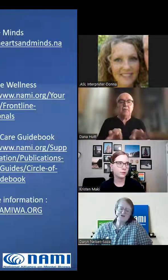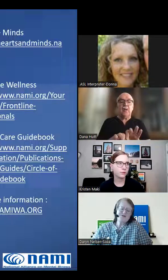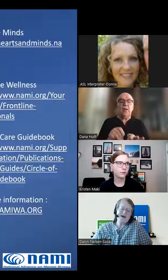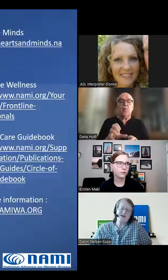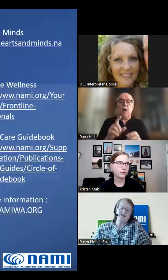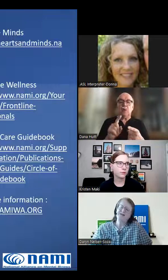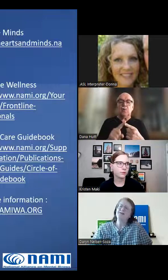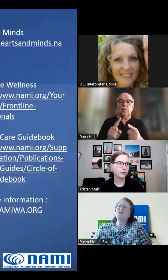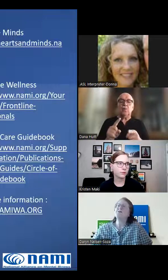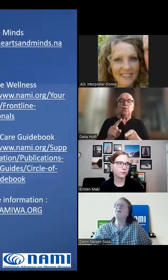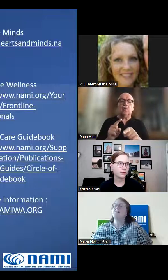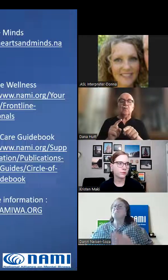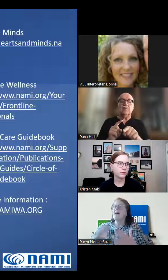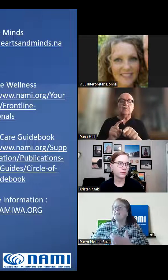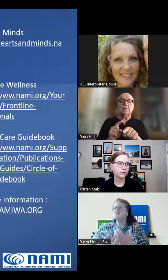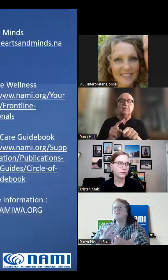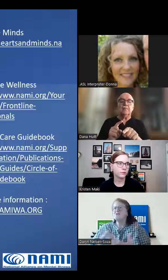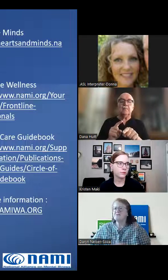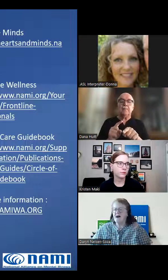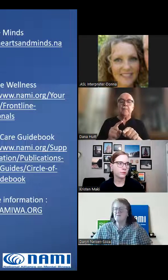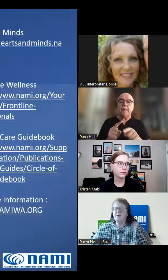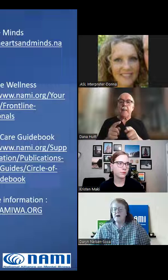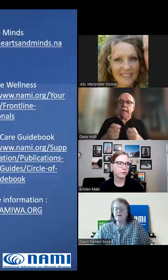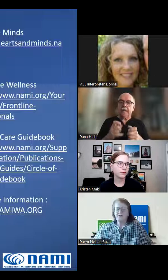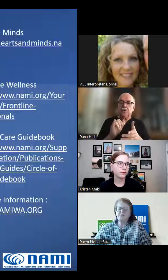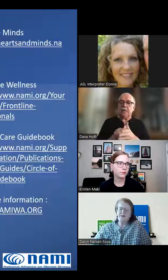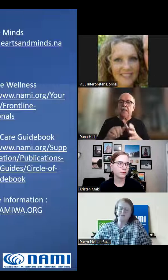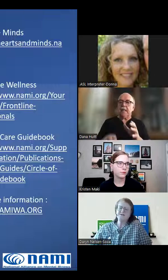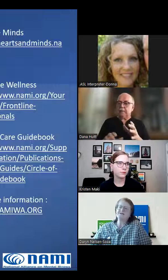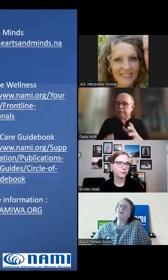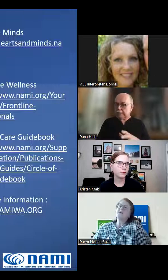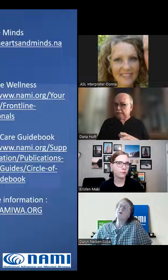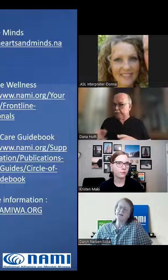1981, we should paid family members to be caregivers. We find that because of the nature of caregiving, that most individuals want to have someone known to them and trusted in providing intimate kinds of care. So about 73%